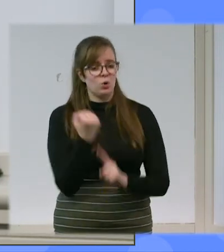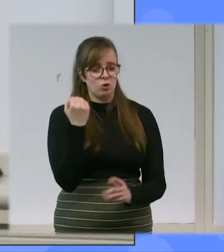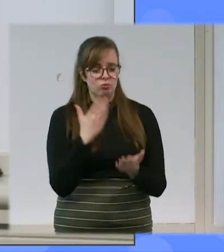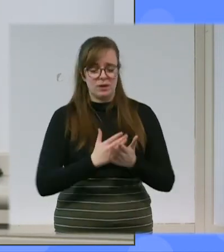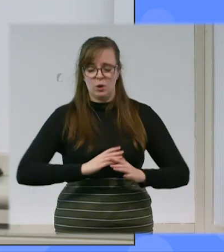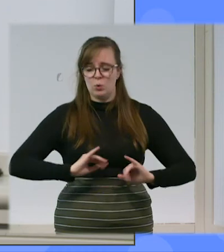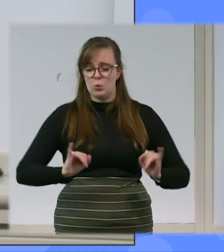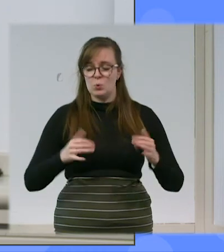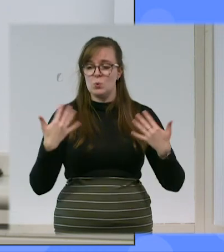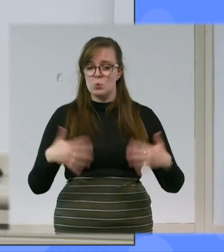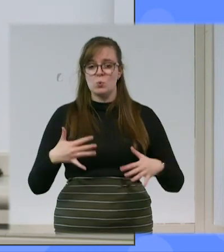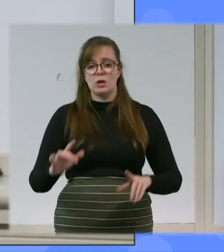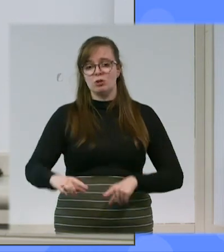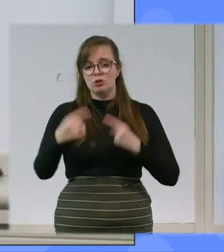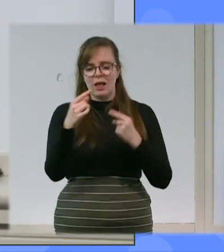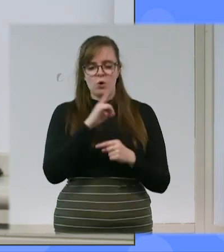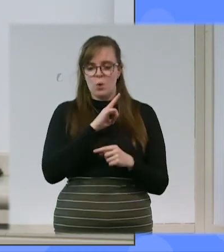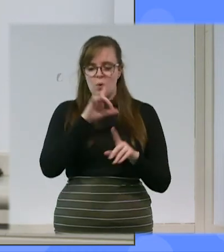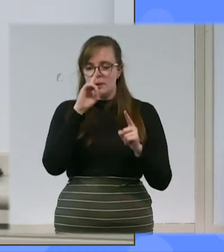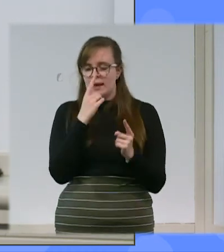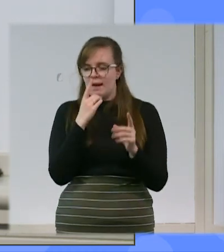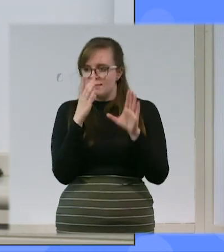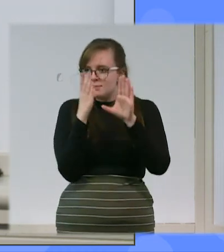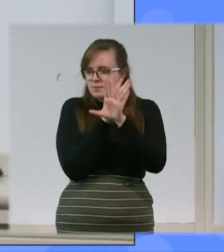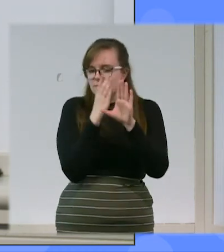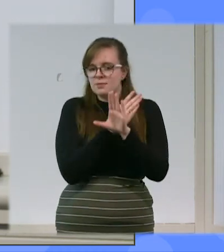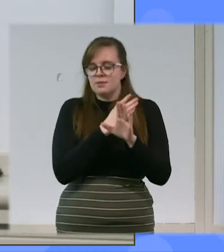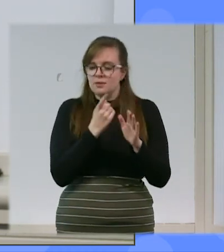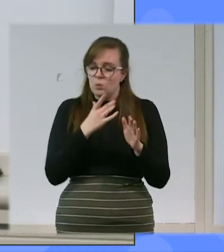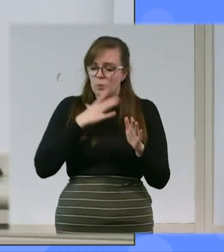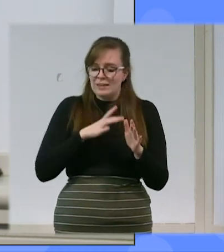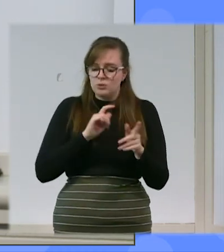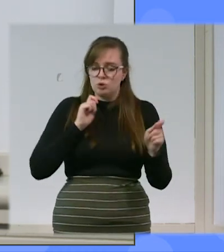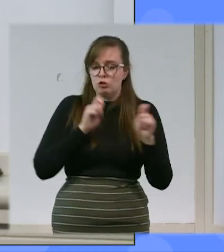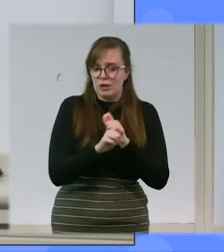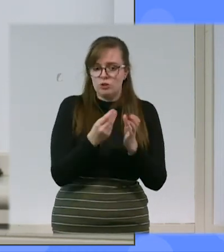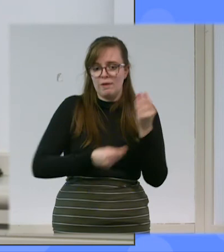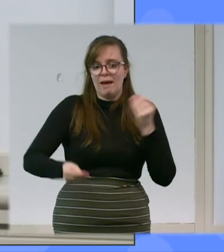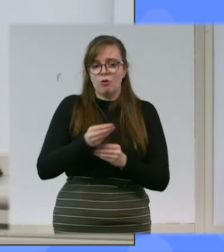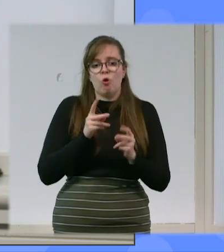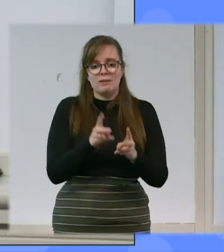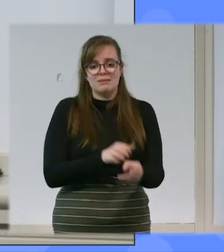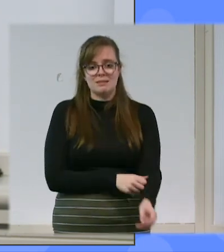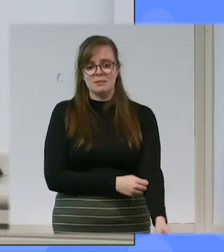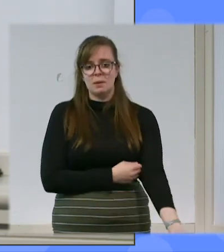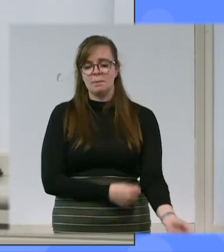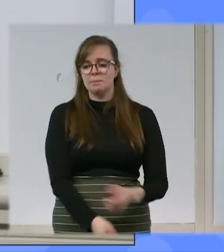because we can't shy away from the fact that we actually need to change our economic system and so a couple of ways to do that